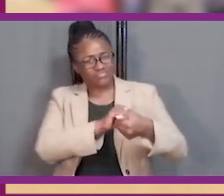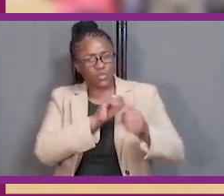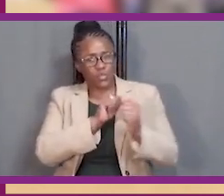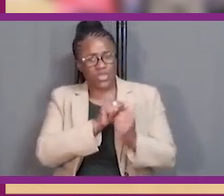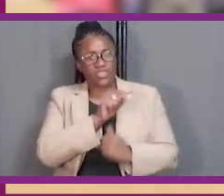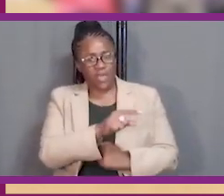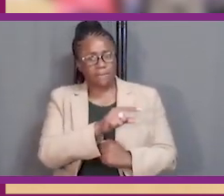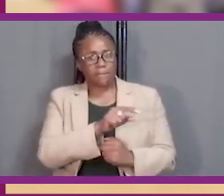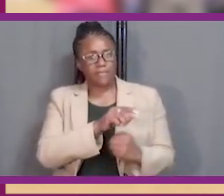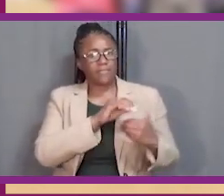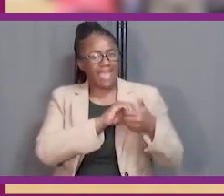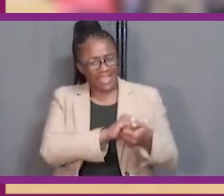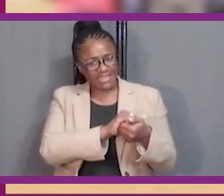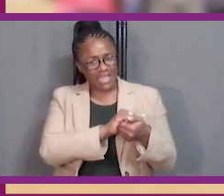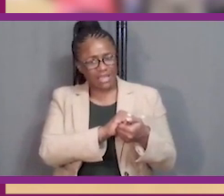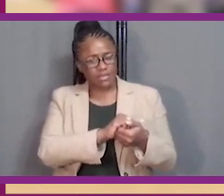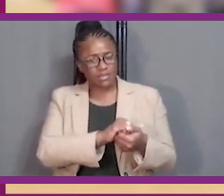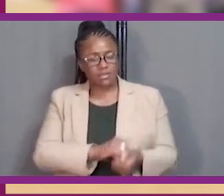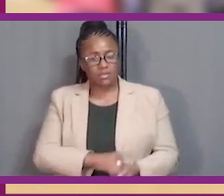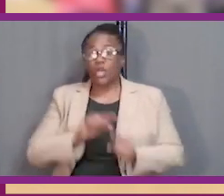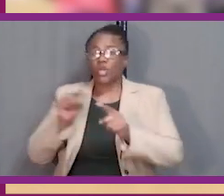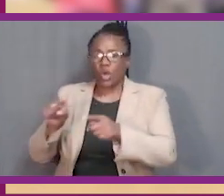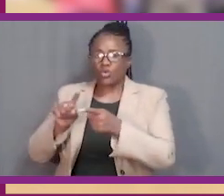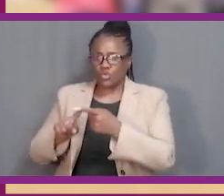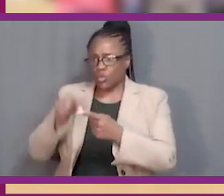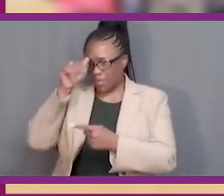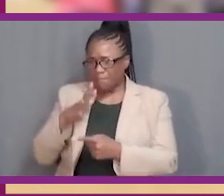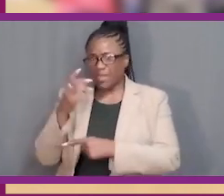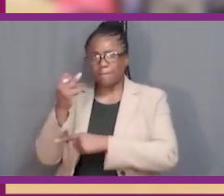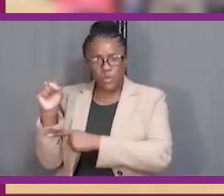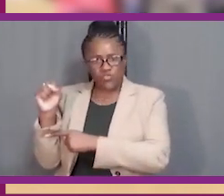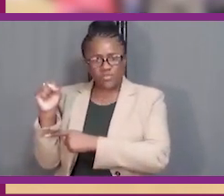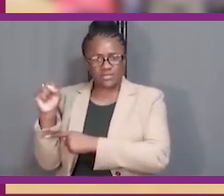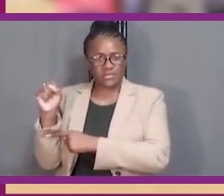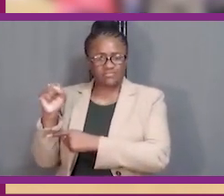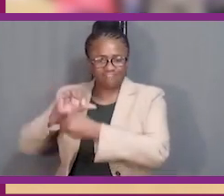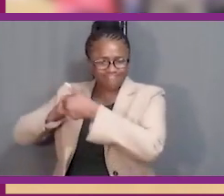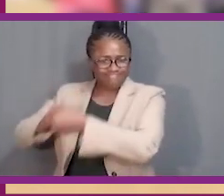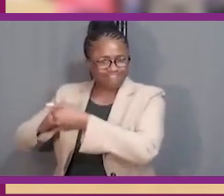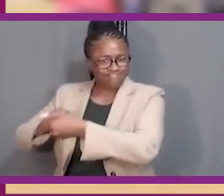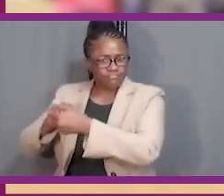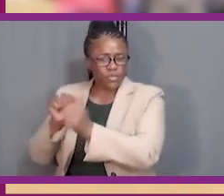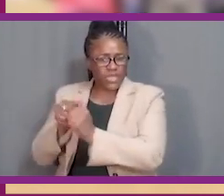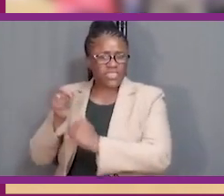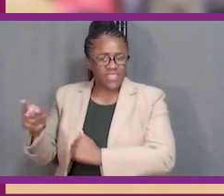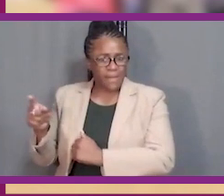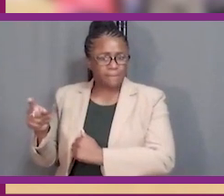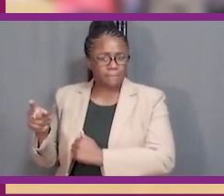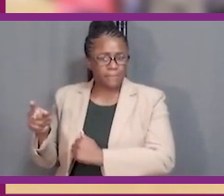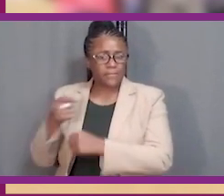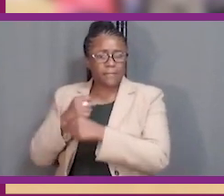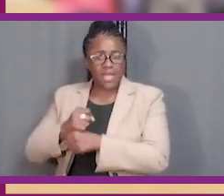get inside there, infiltrate and ensure that our issues are, we are part of the discussions around